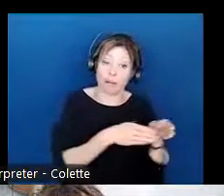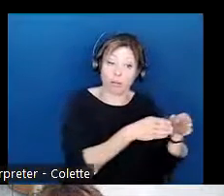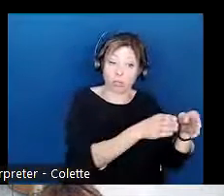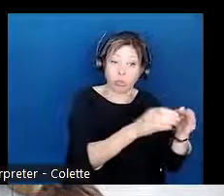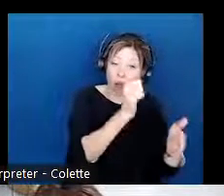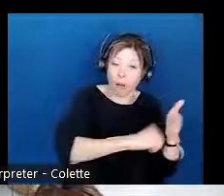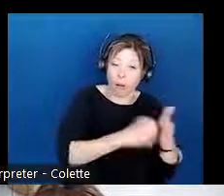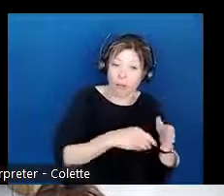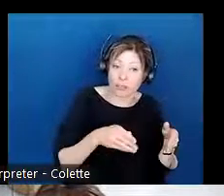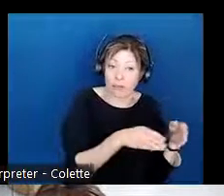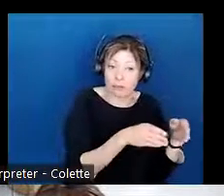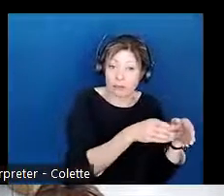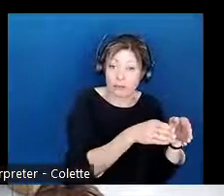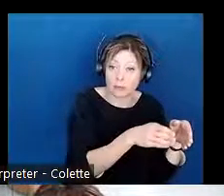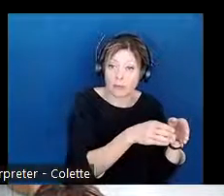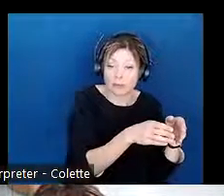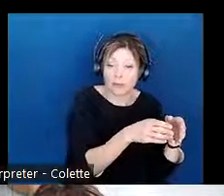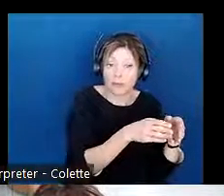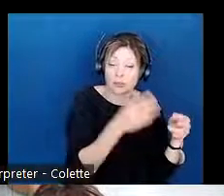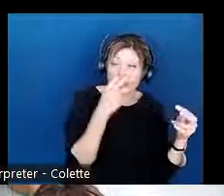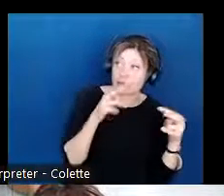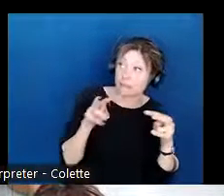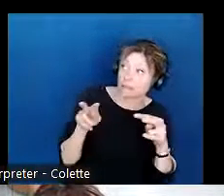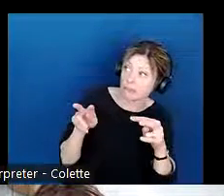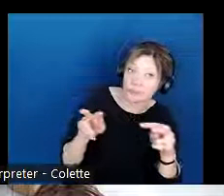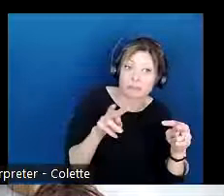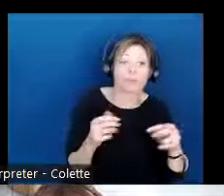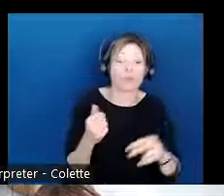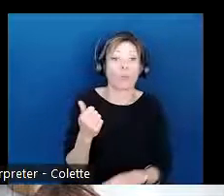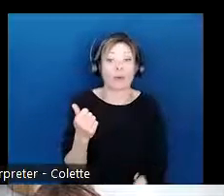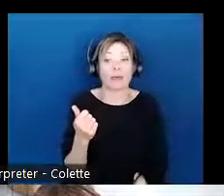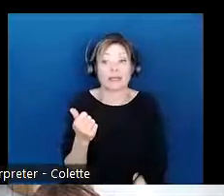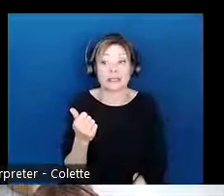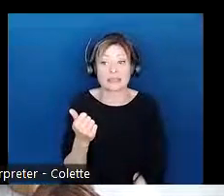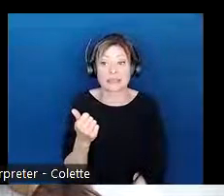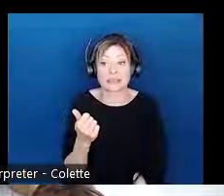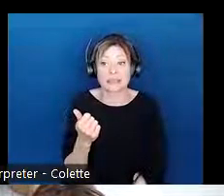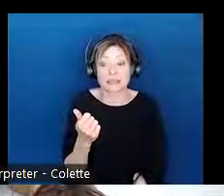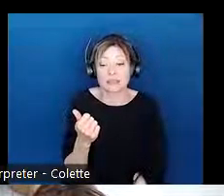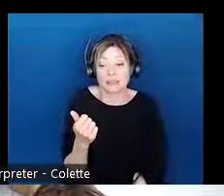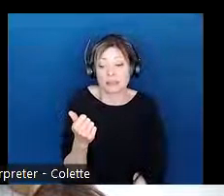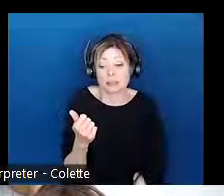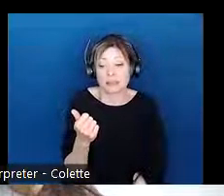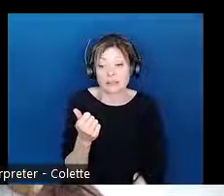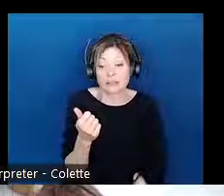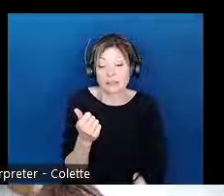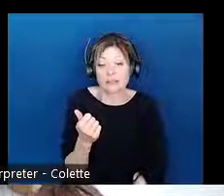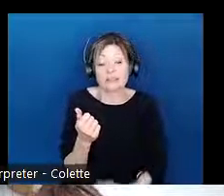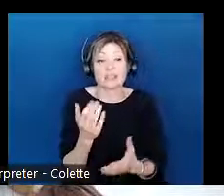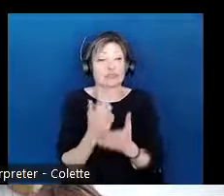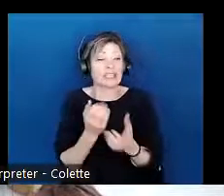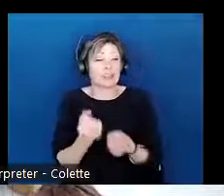it looks quite all right depending on like how you are to pushing on this kind of thing or